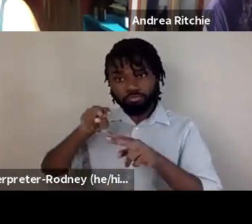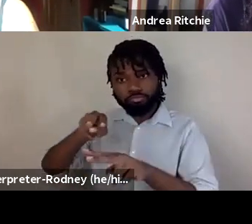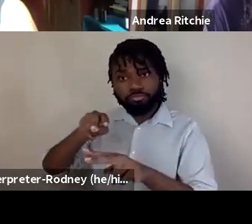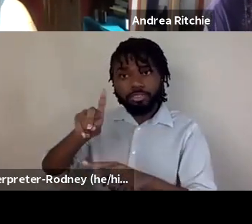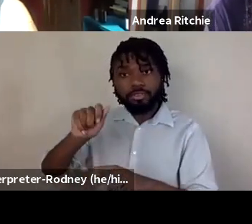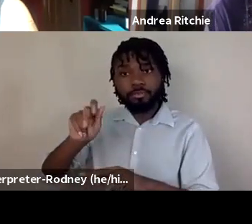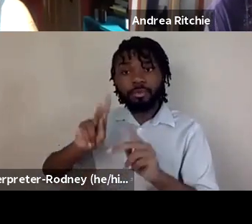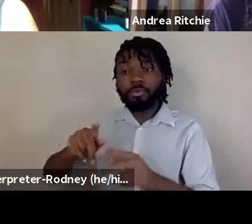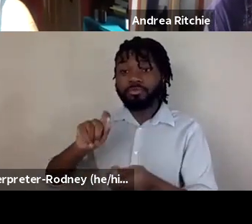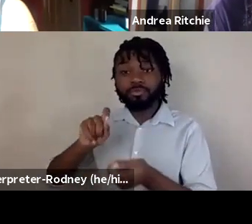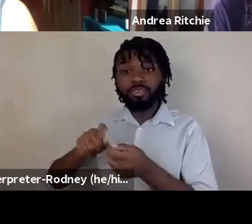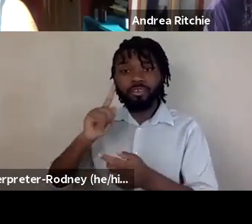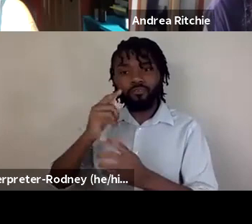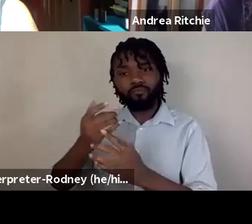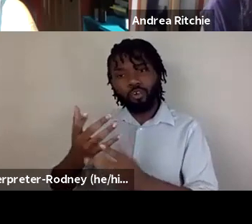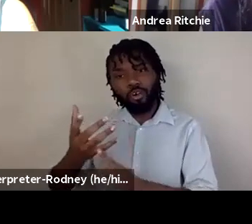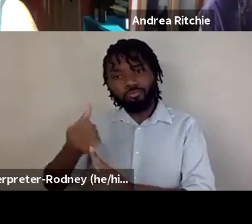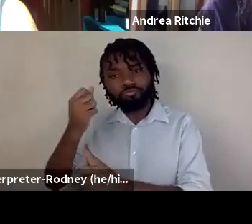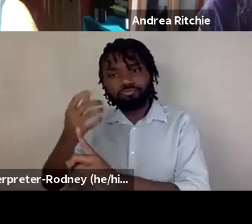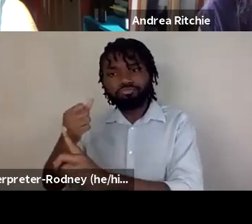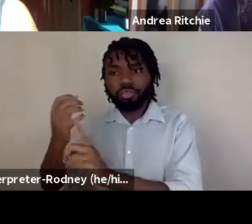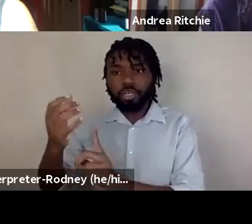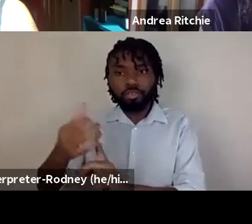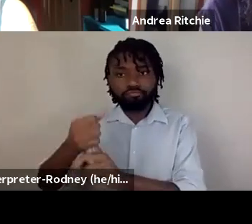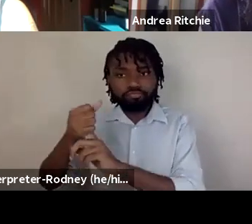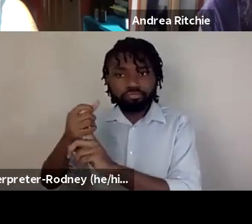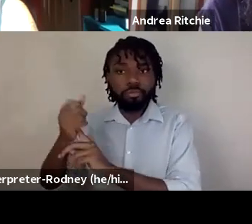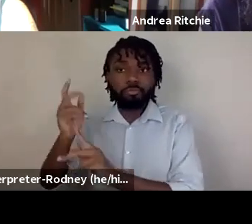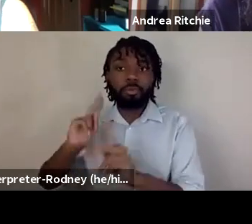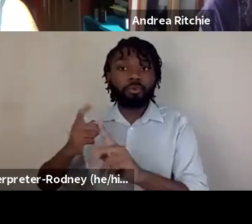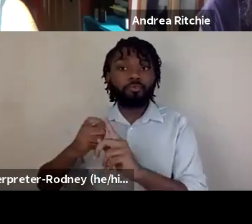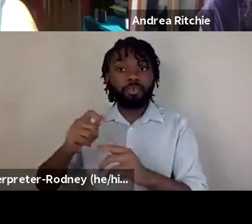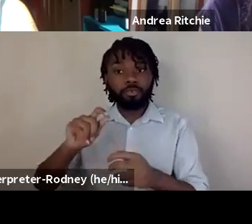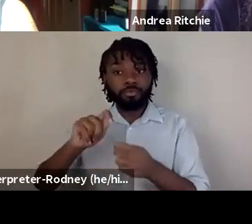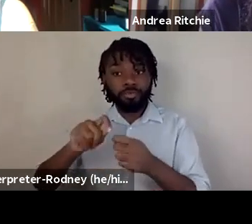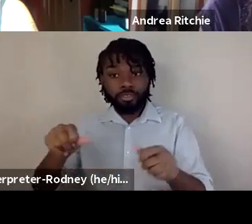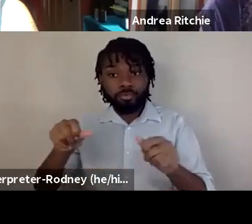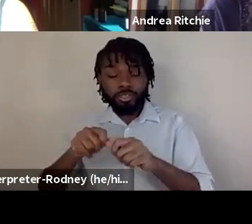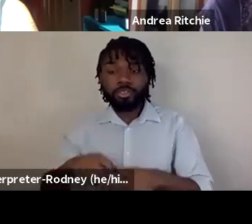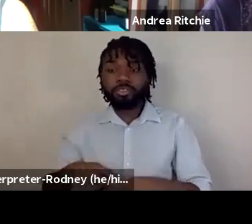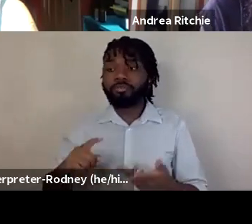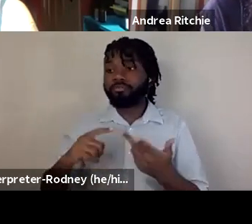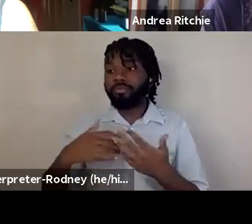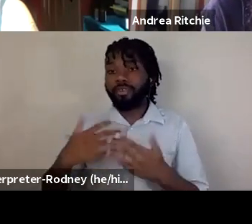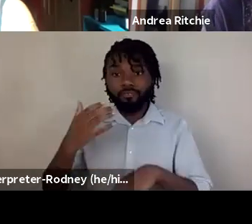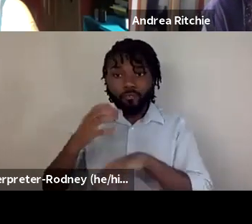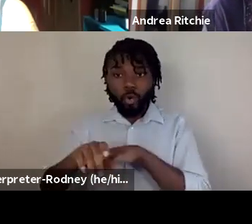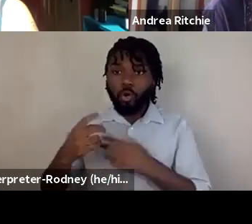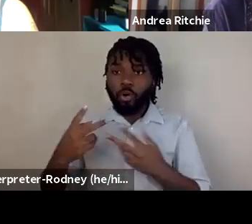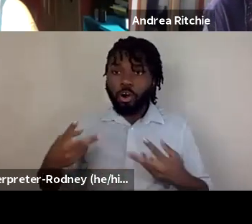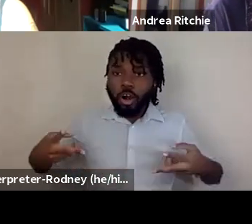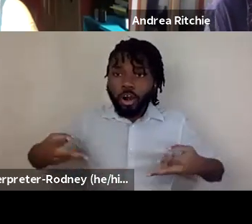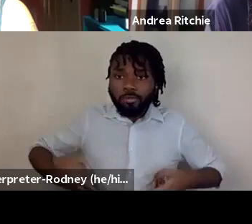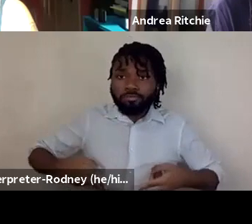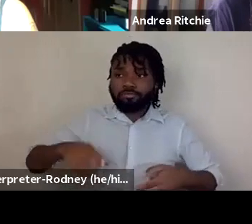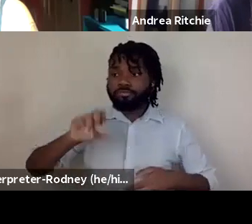from public spaces, have been subjected to forced sterilization, and also to forced incarceration